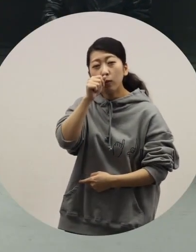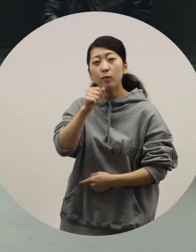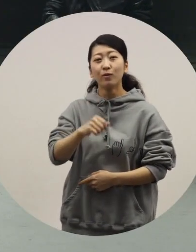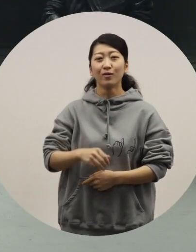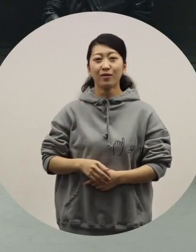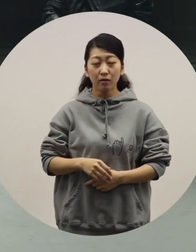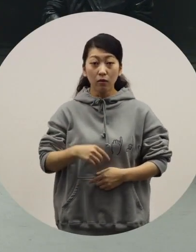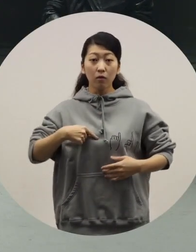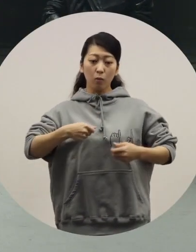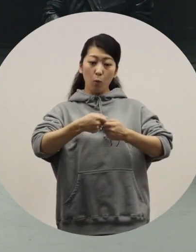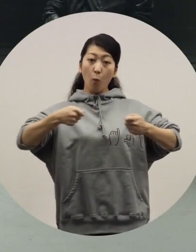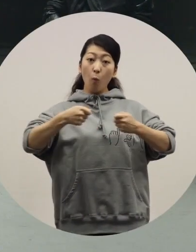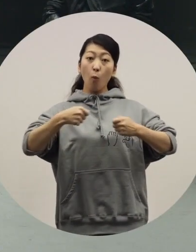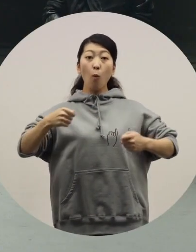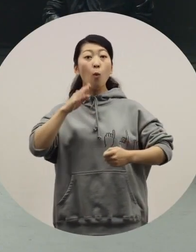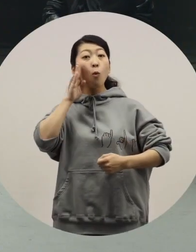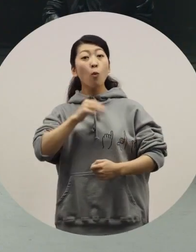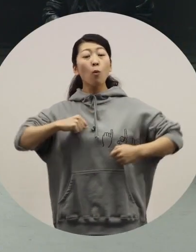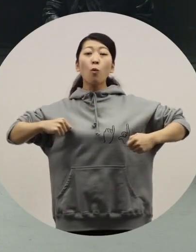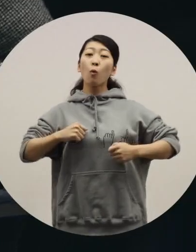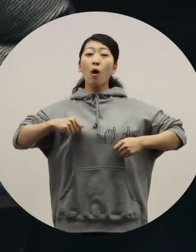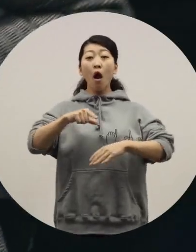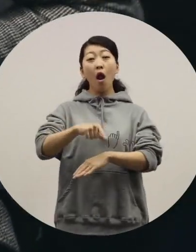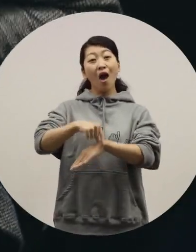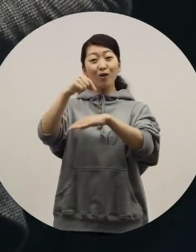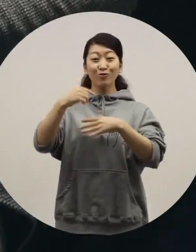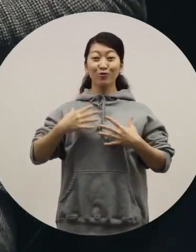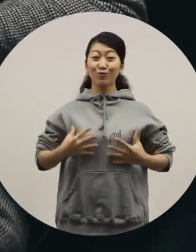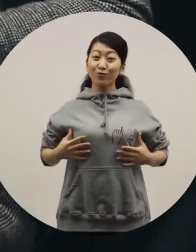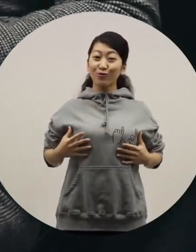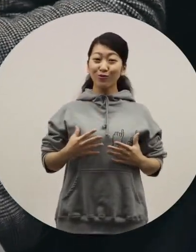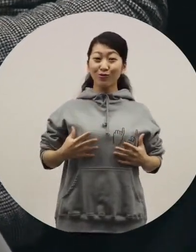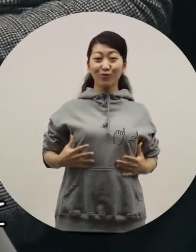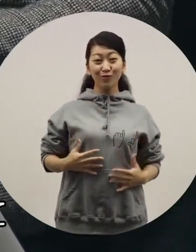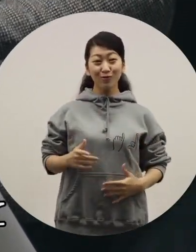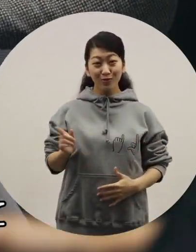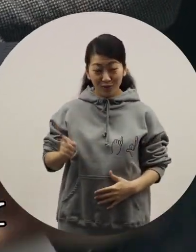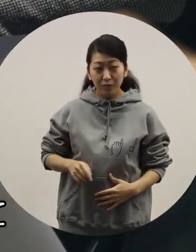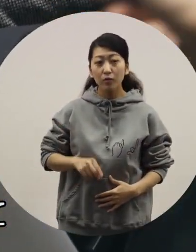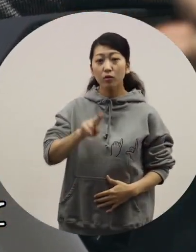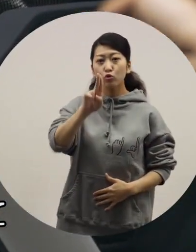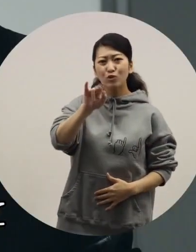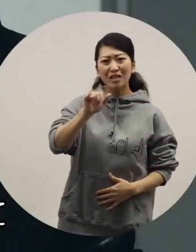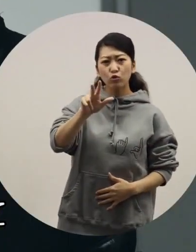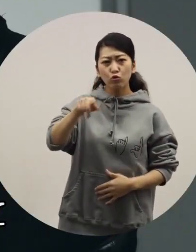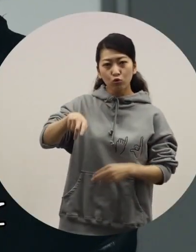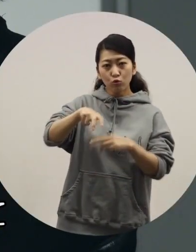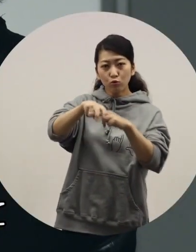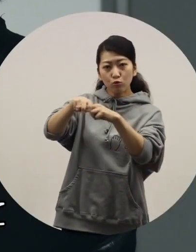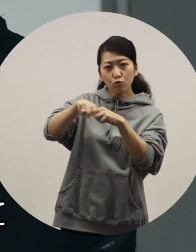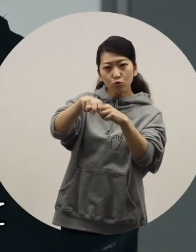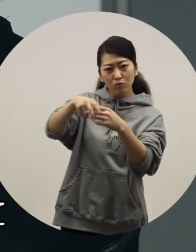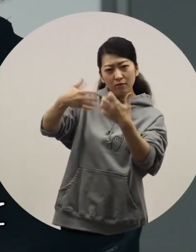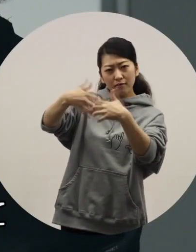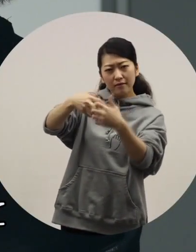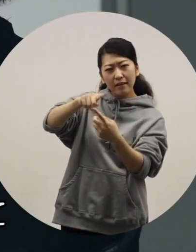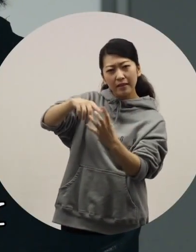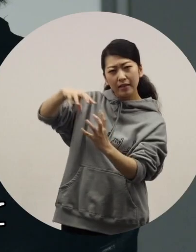[Azuma] Stretchy materials make it comfortable to wear. [Ochiai] In addition, it matches the mechanical silhouette of WHILL.